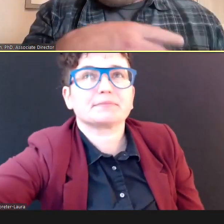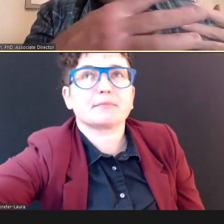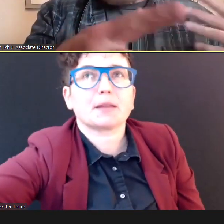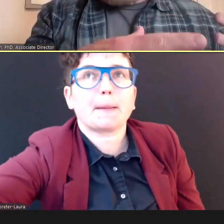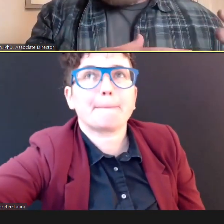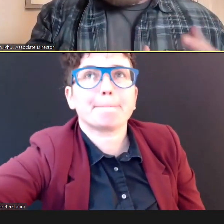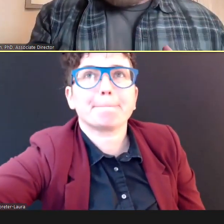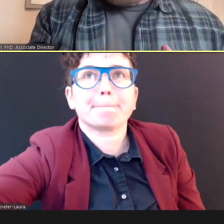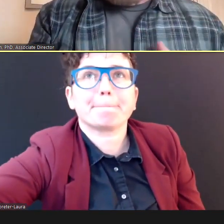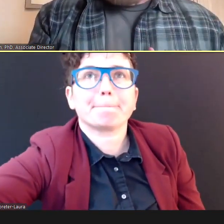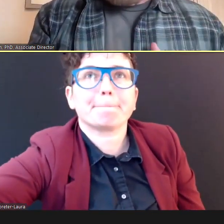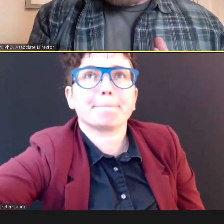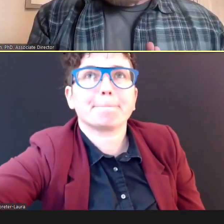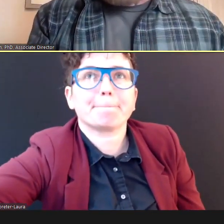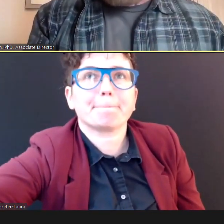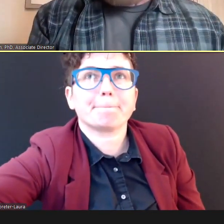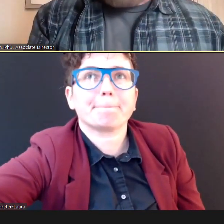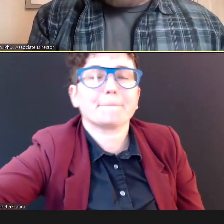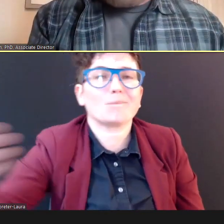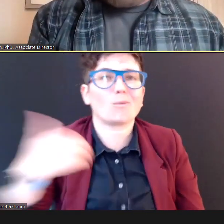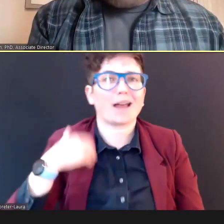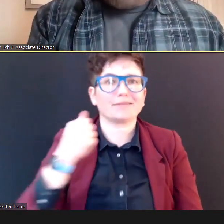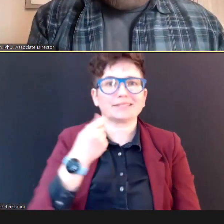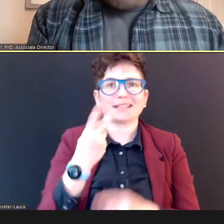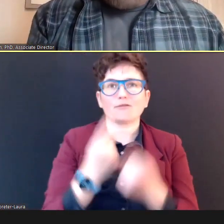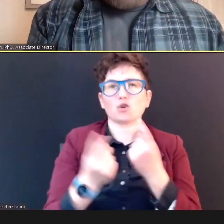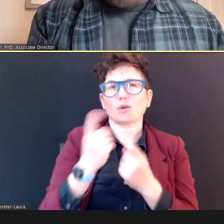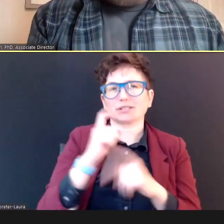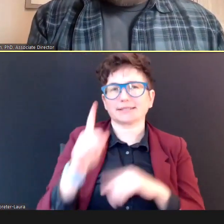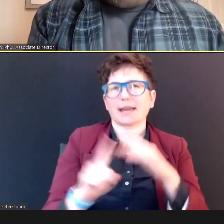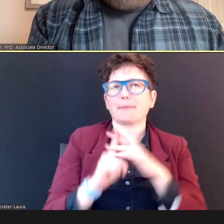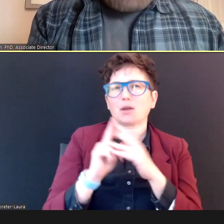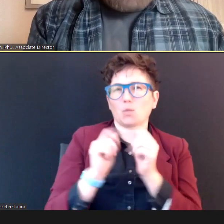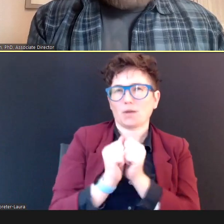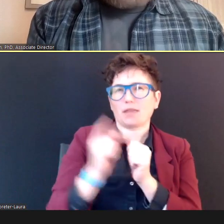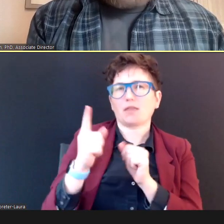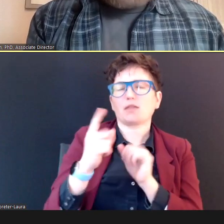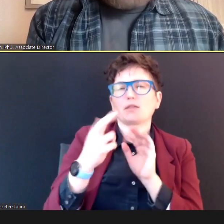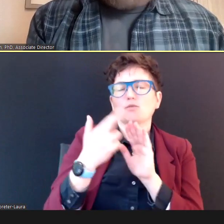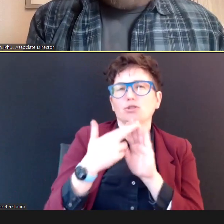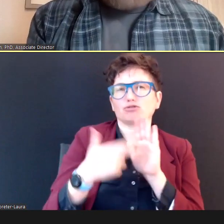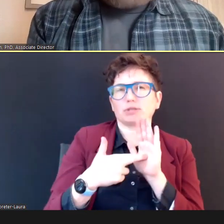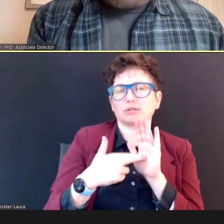came in um with the